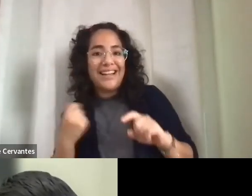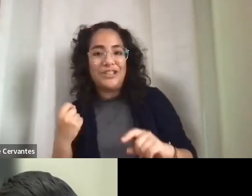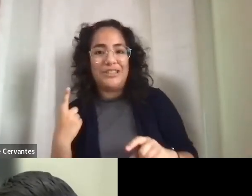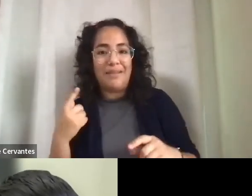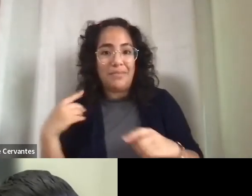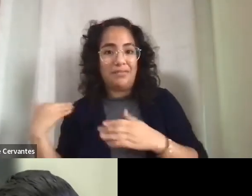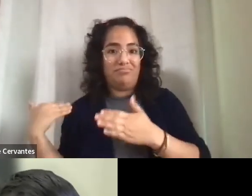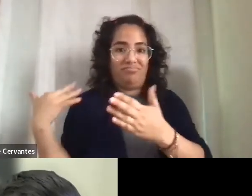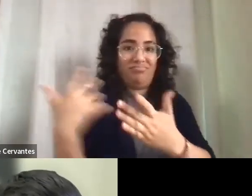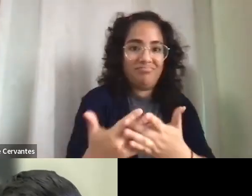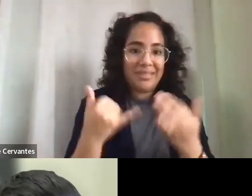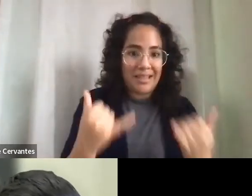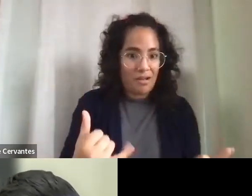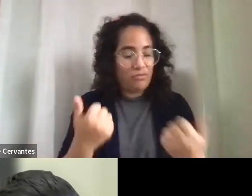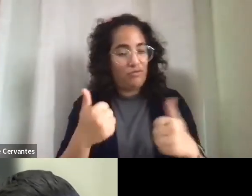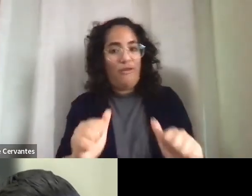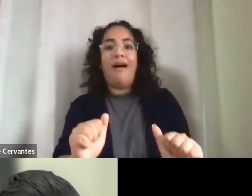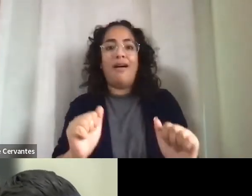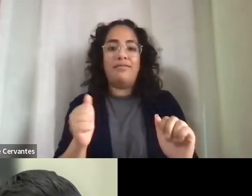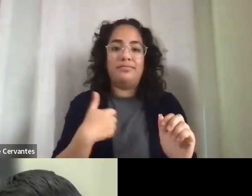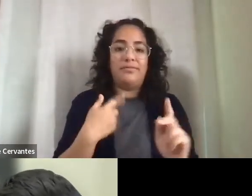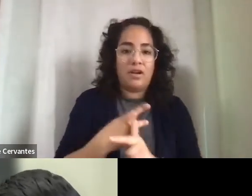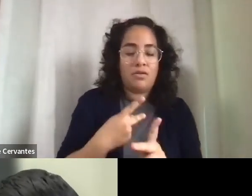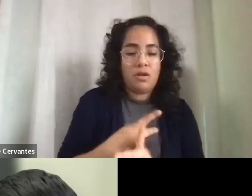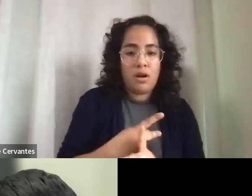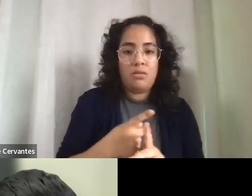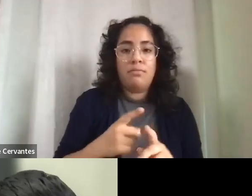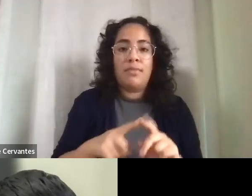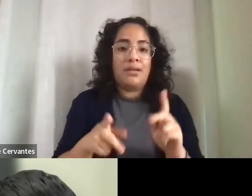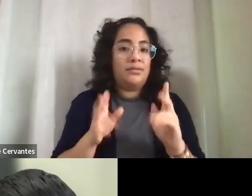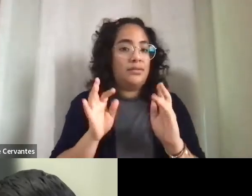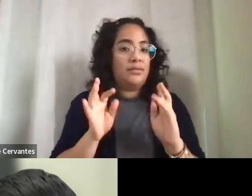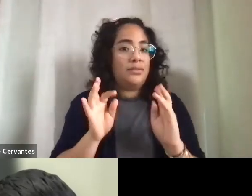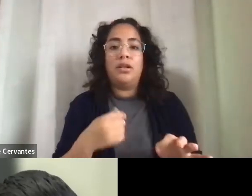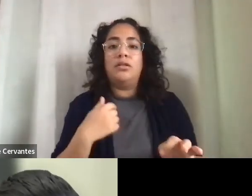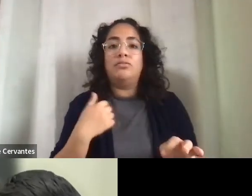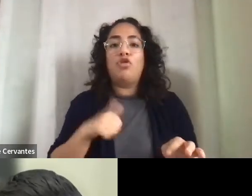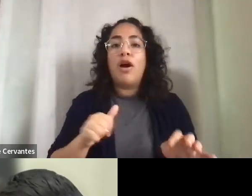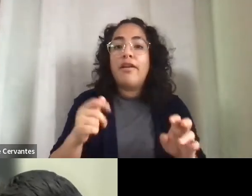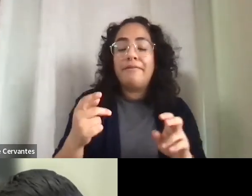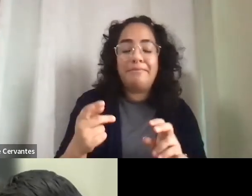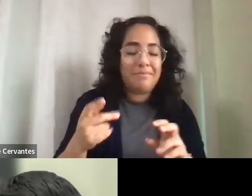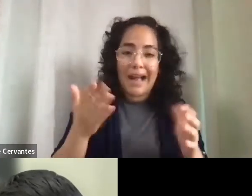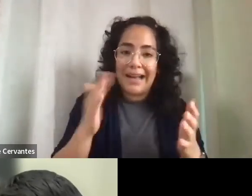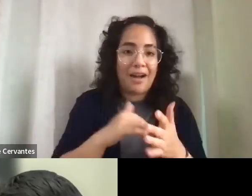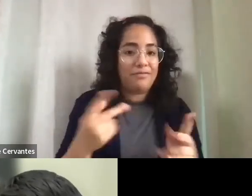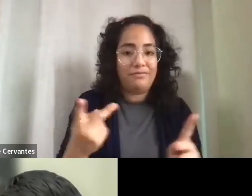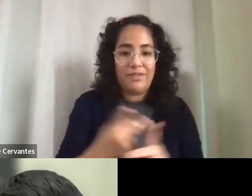but there is certainly a really concerted effort to figure all of this out now. Thank you.